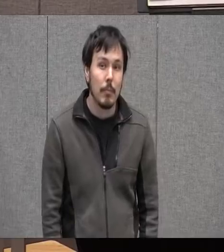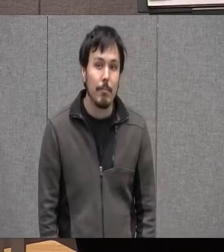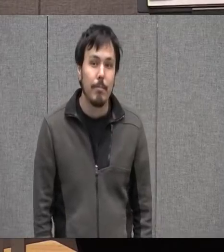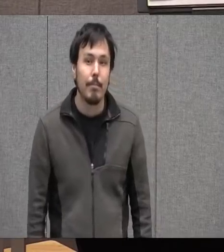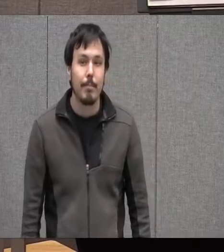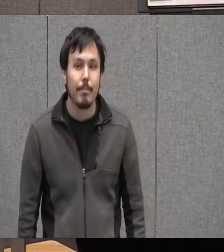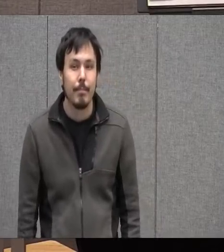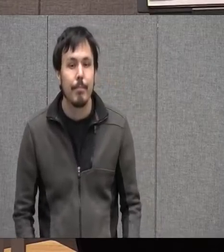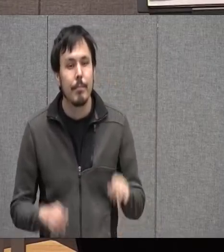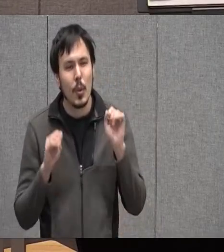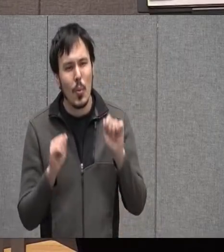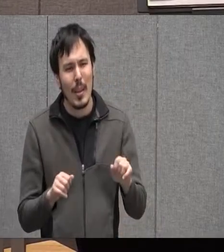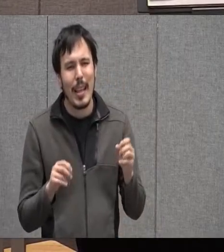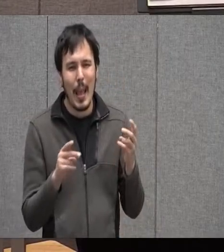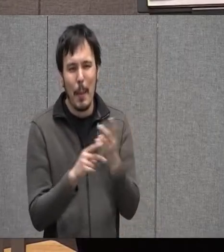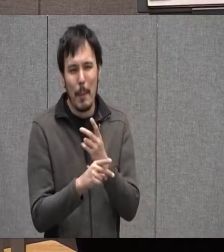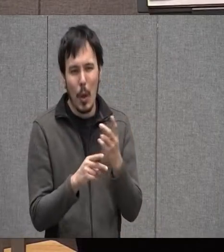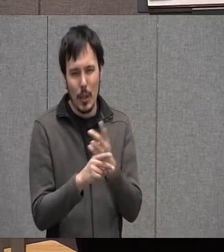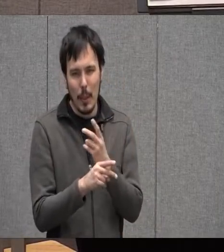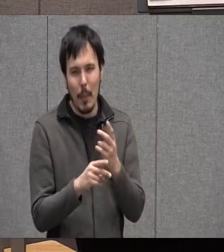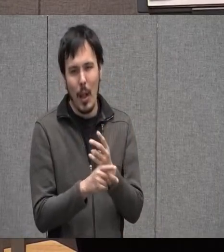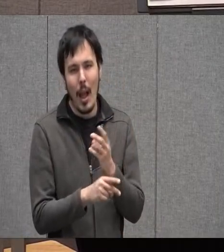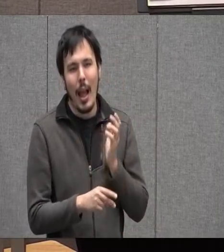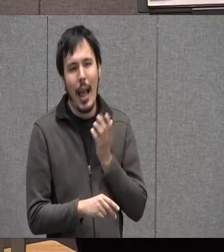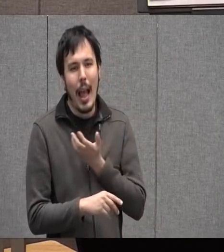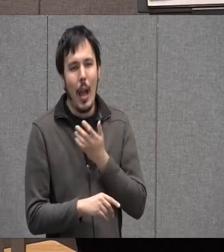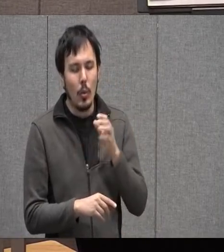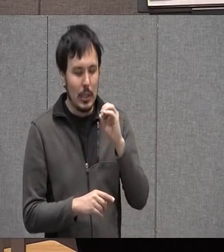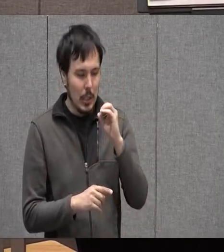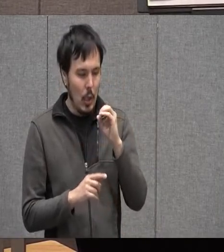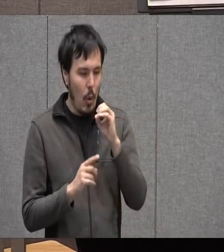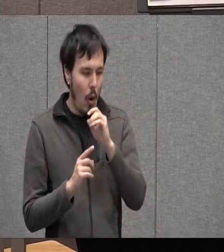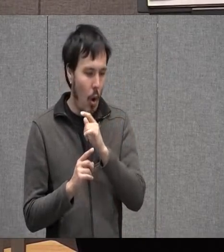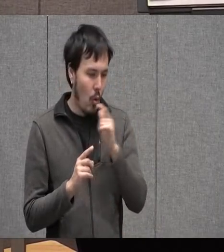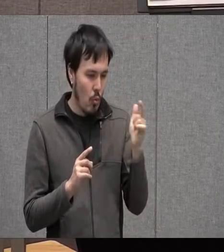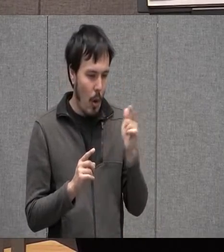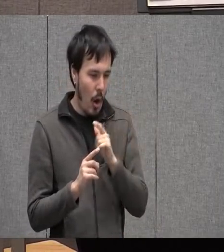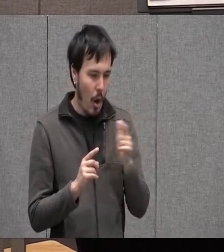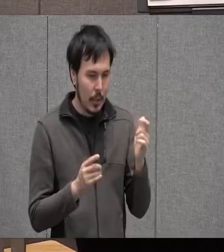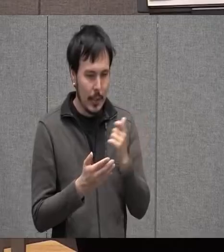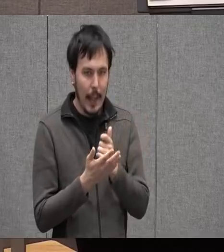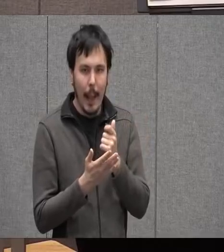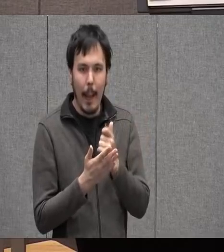And we can multiply our zero across just to help us keep track of our places if we want.